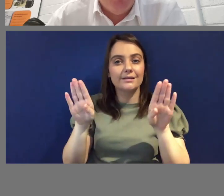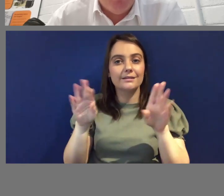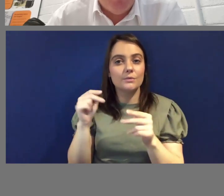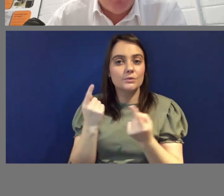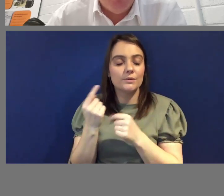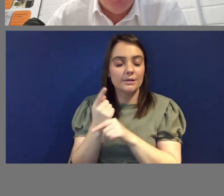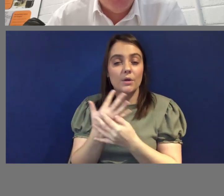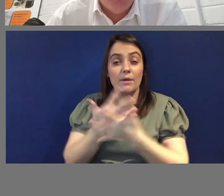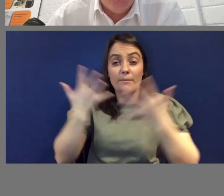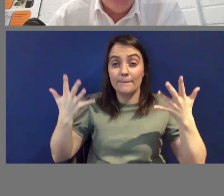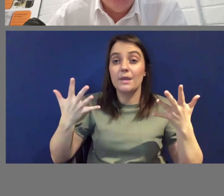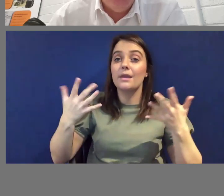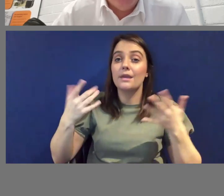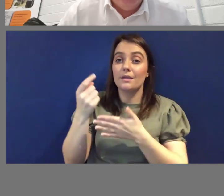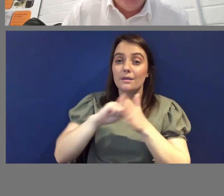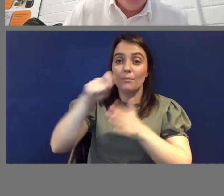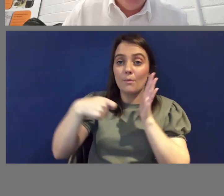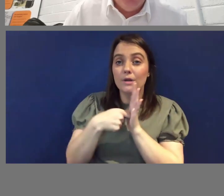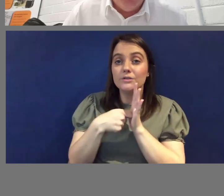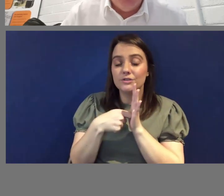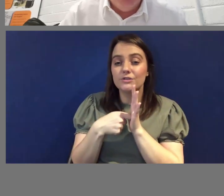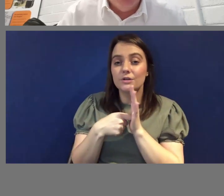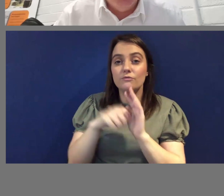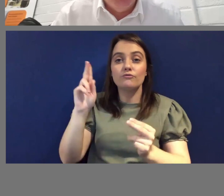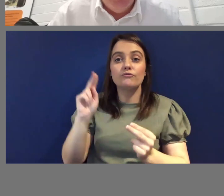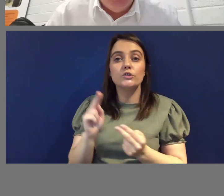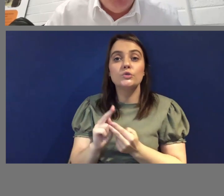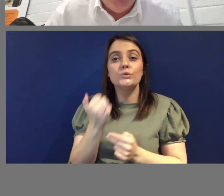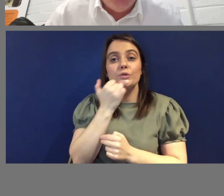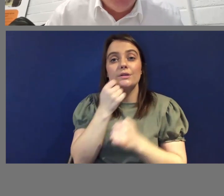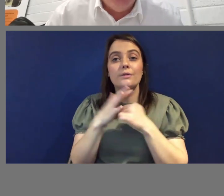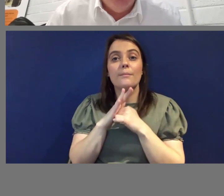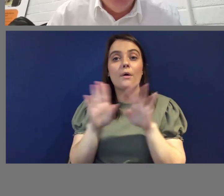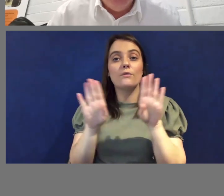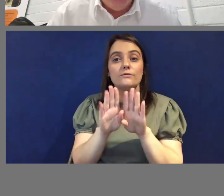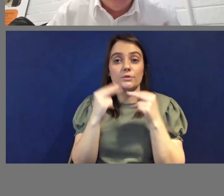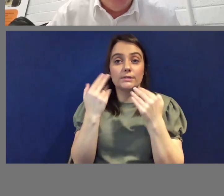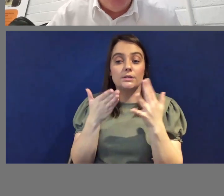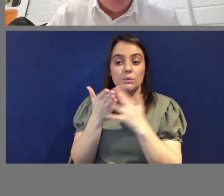type projects is reducing those number of doors that people need to get through is going to be